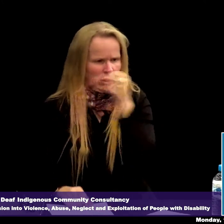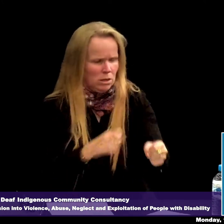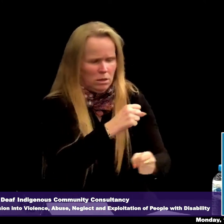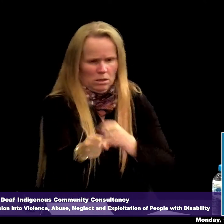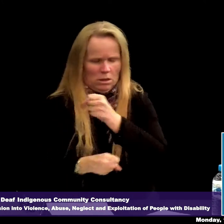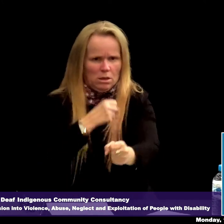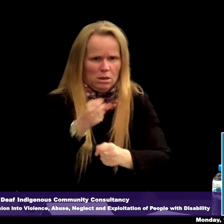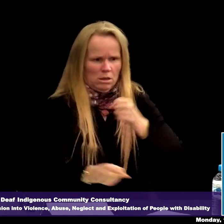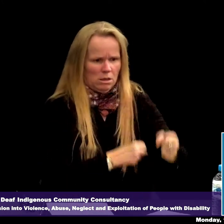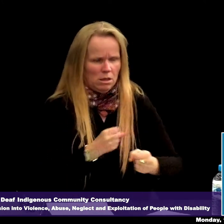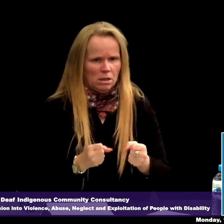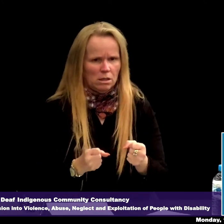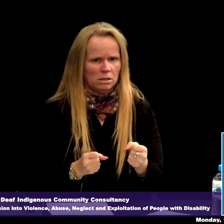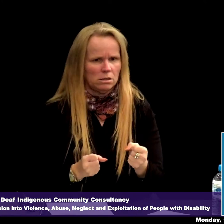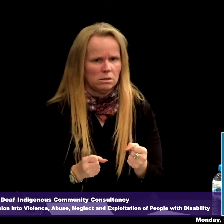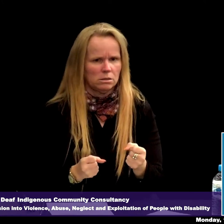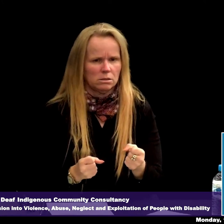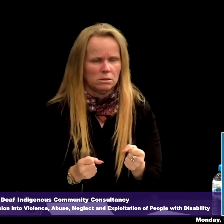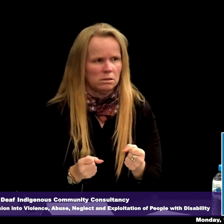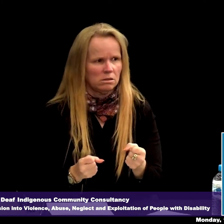Why do we need to remove people constantly and put them in different places?